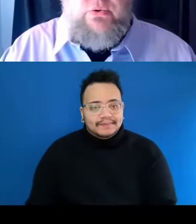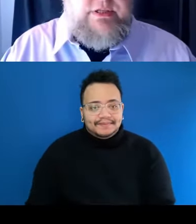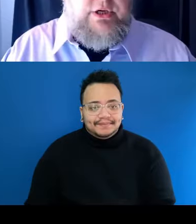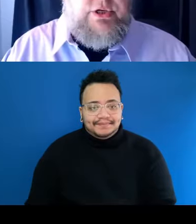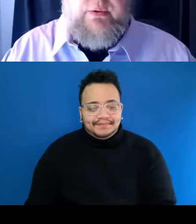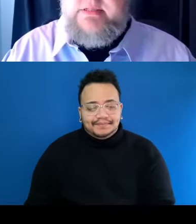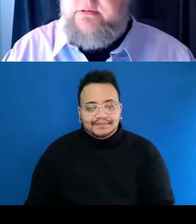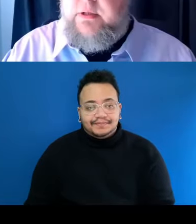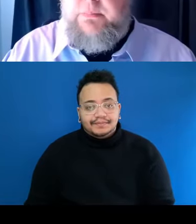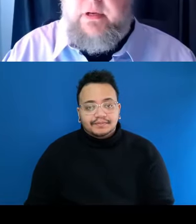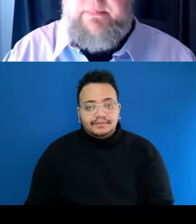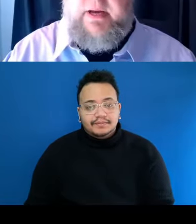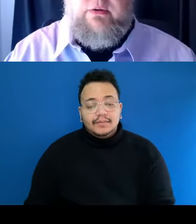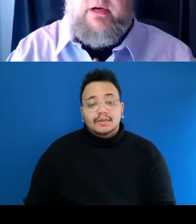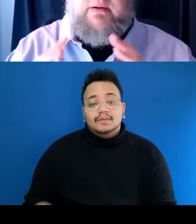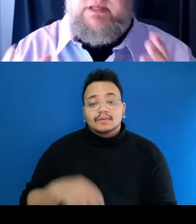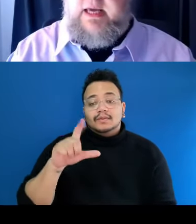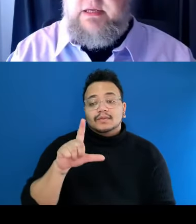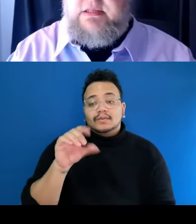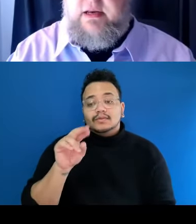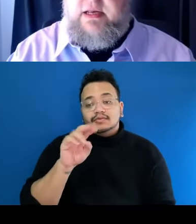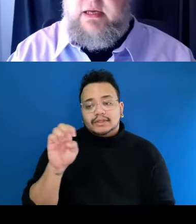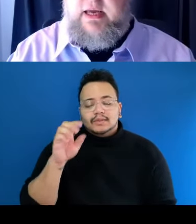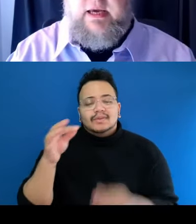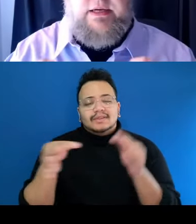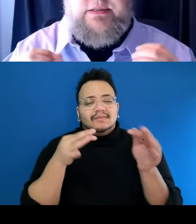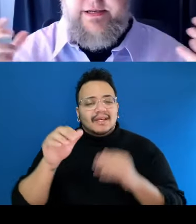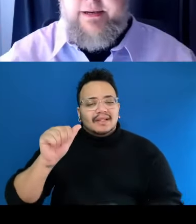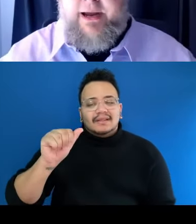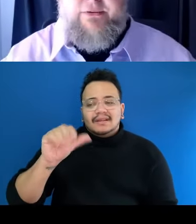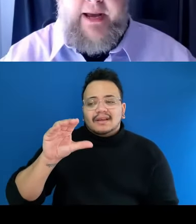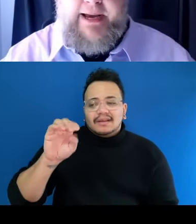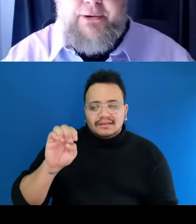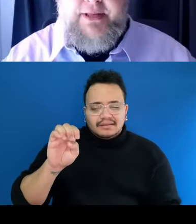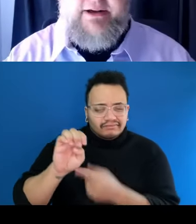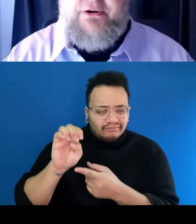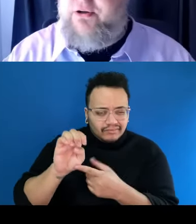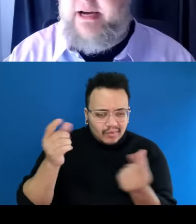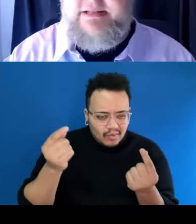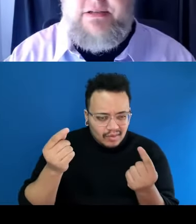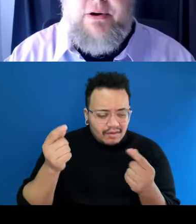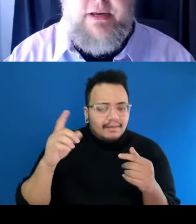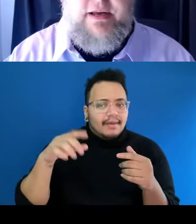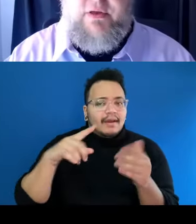So, Loree is gonna share with us a little bit about the ACE study and kind of how that all got started